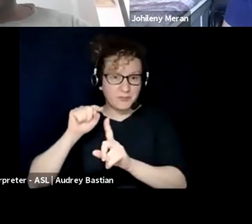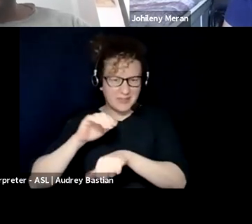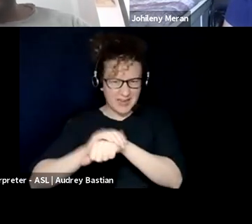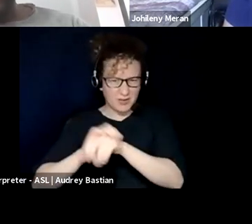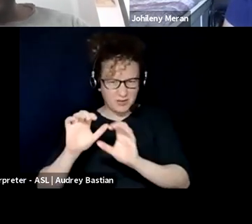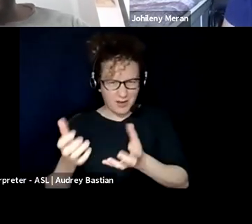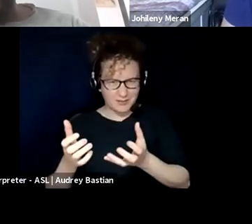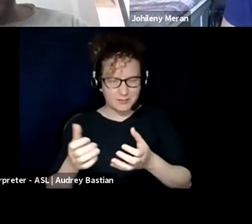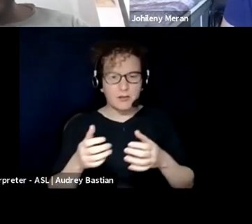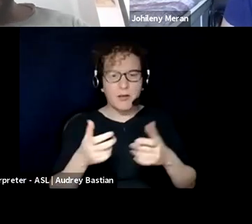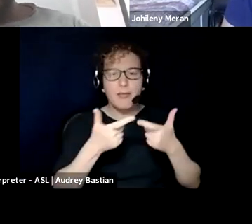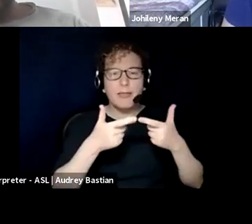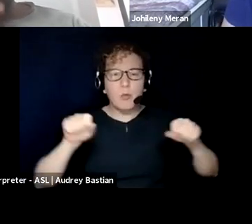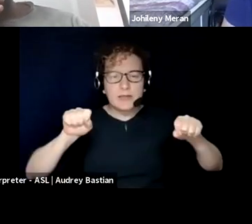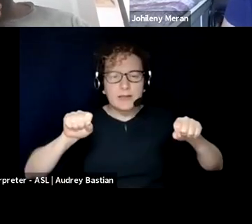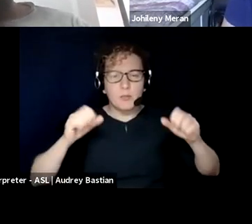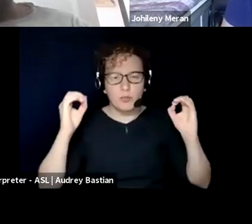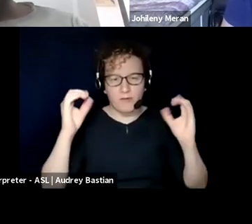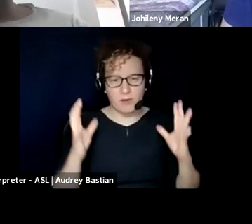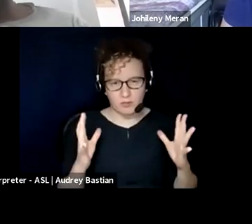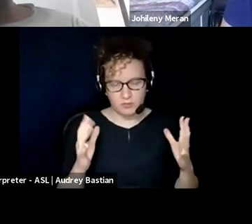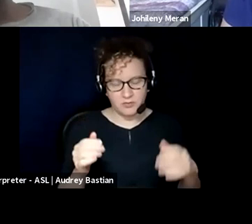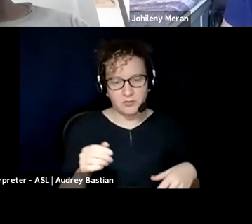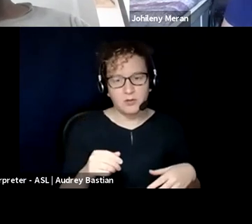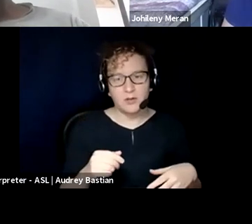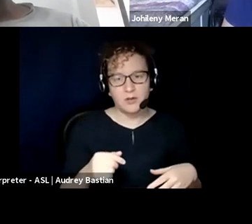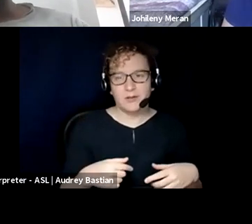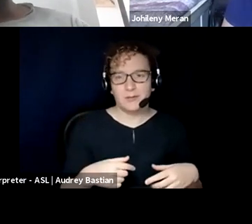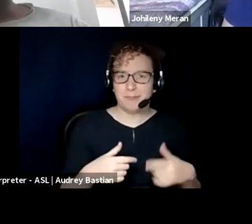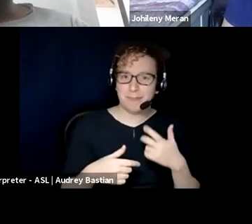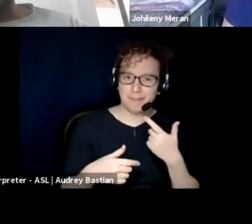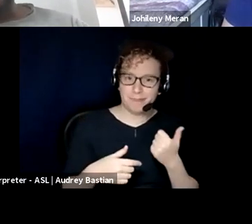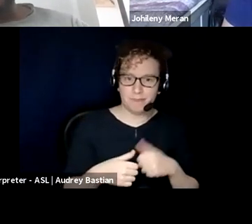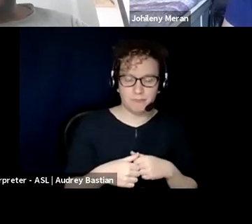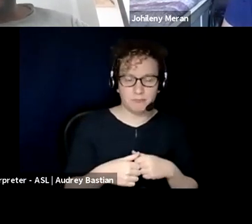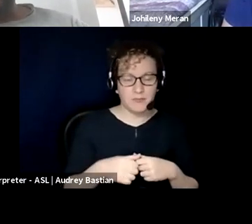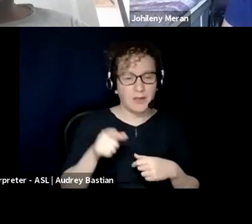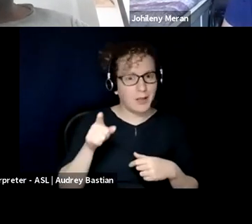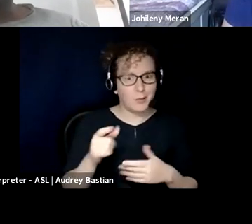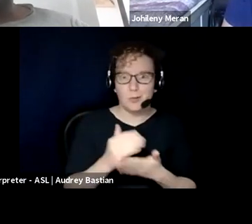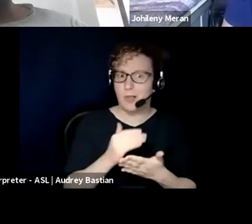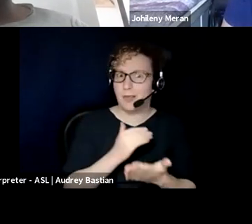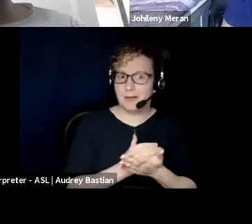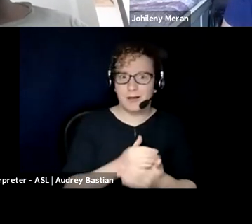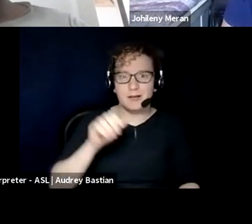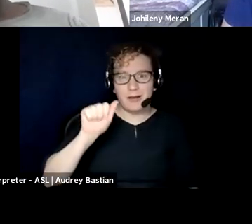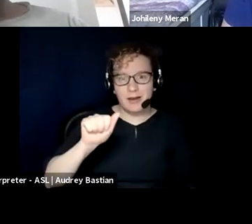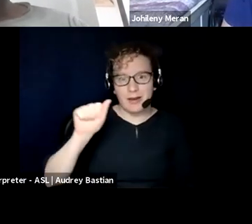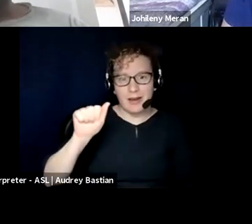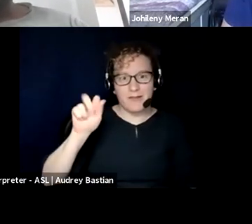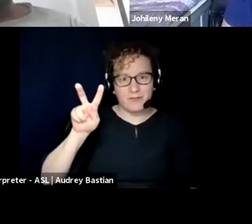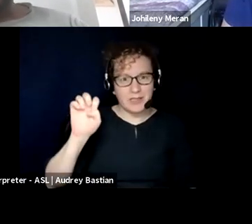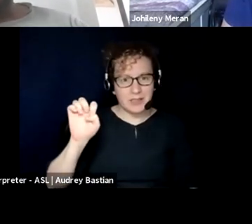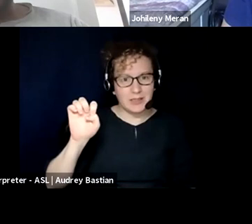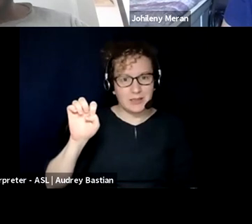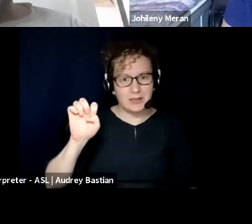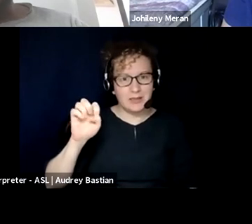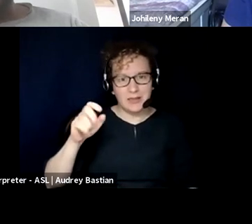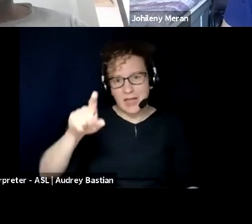a linguistic professor. And he was doing a lesson on AAVE at this German Institute.